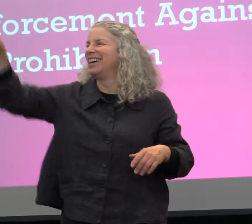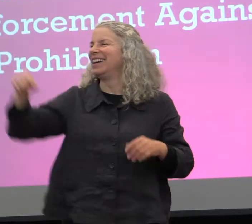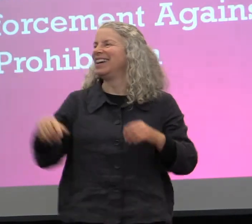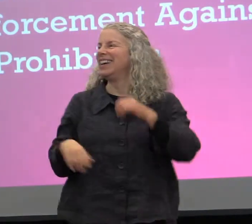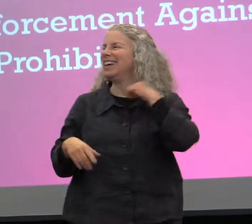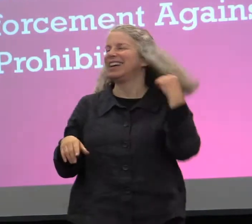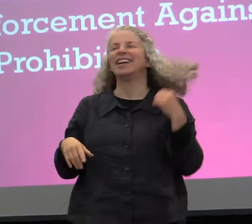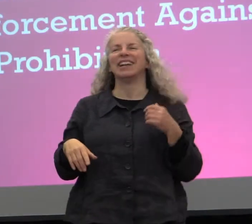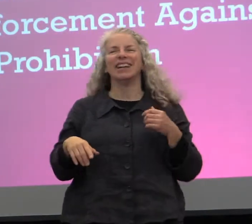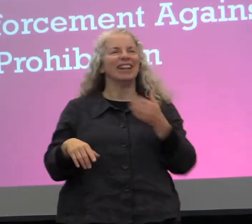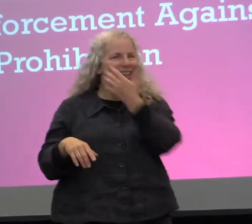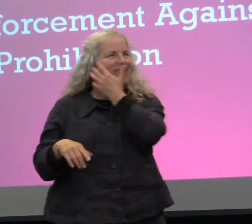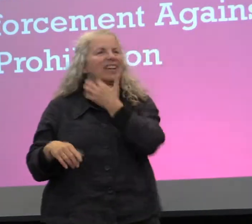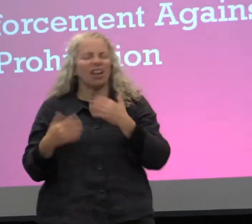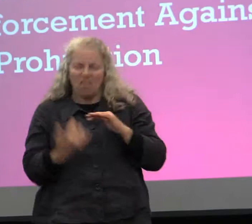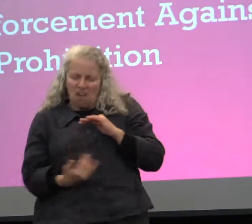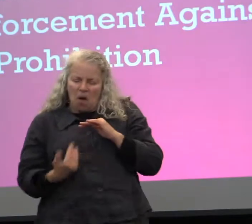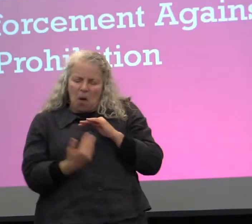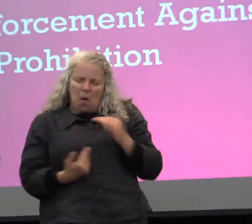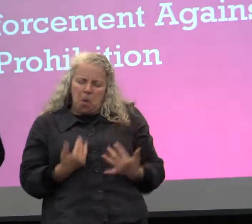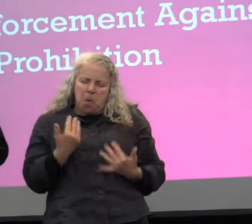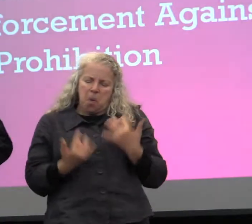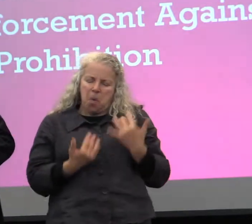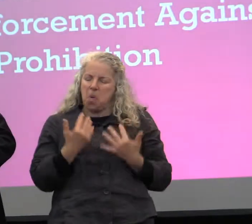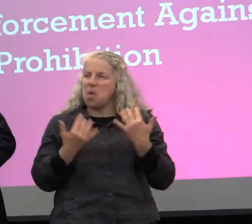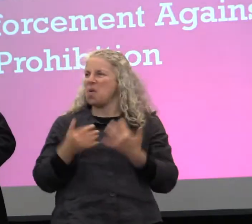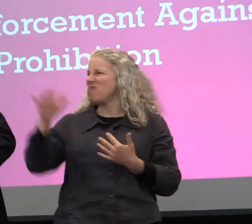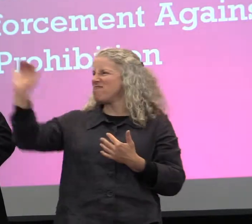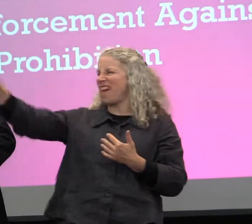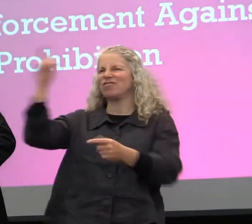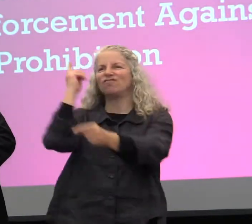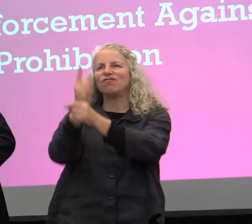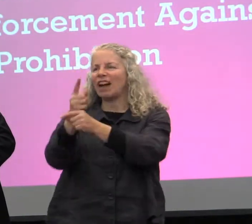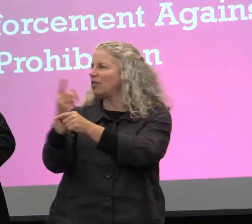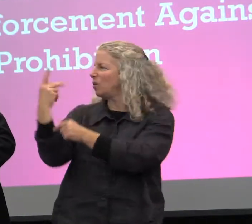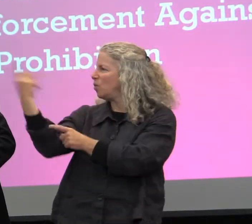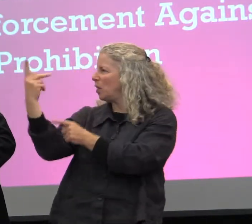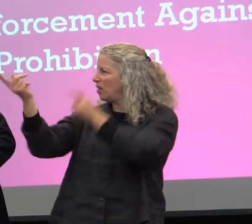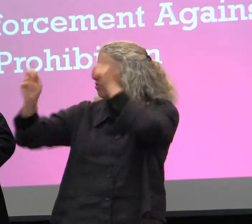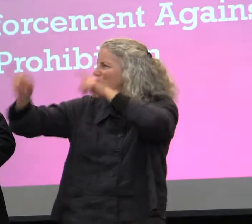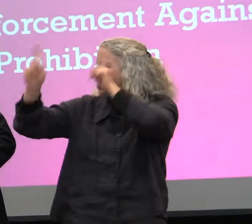Keep on startin a fire baby let's make a change together okay? Alright!